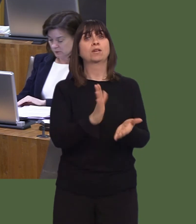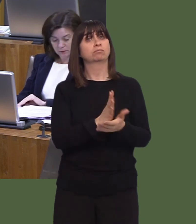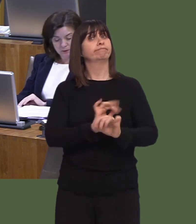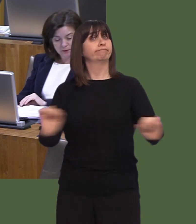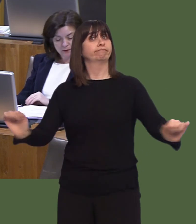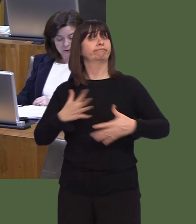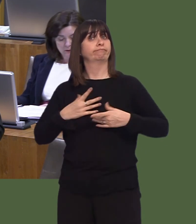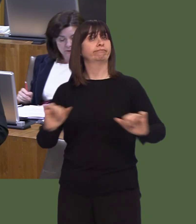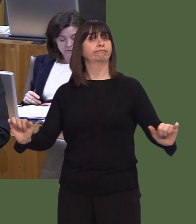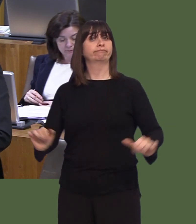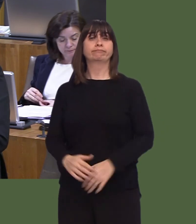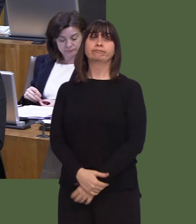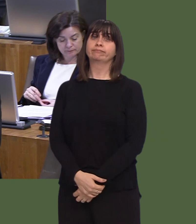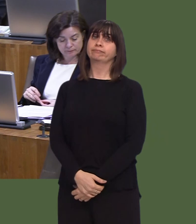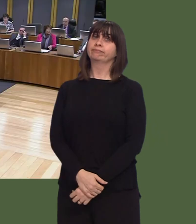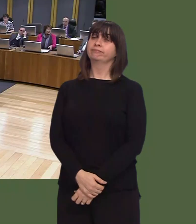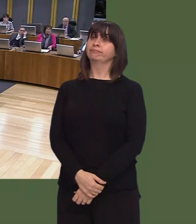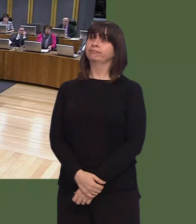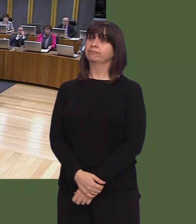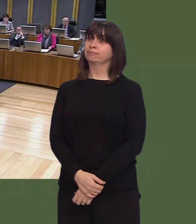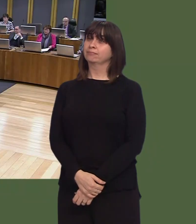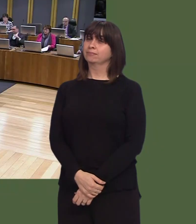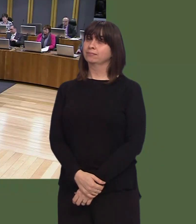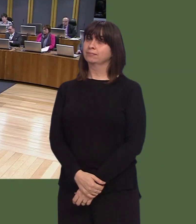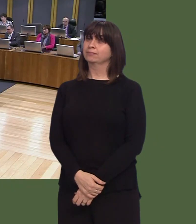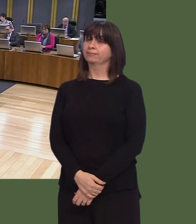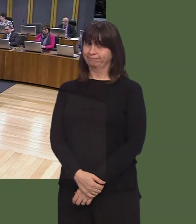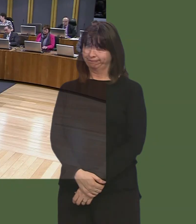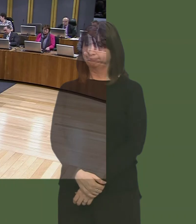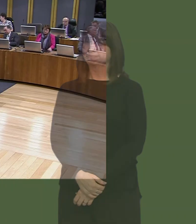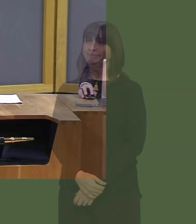Y Llywydd / The Llywydd: Thank you, First Minister.